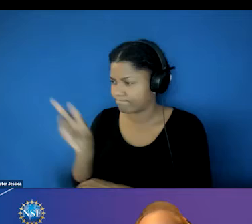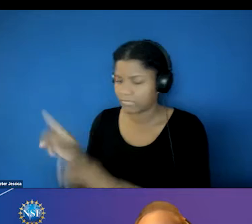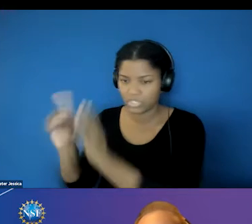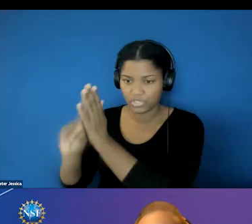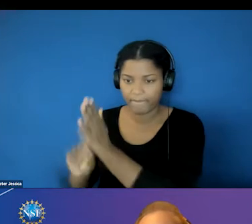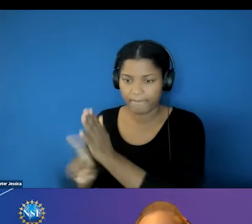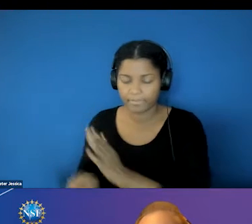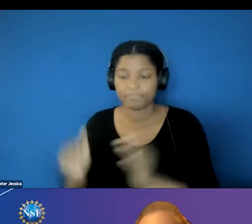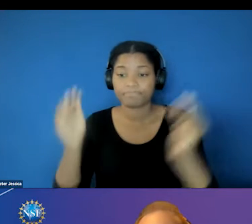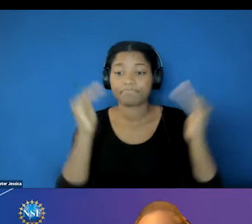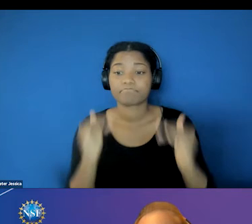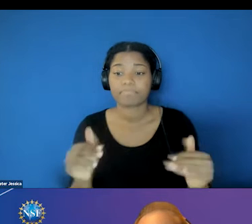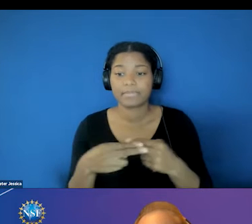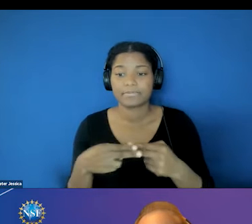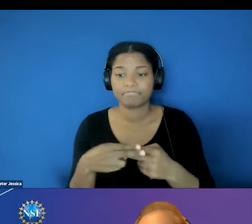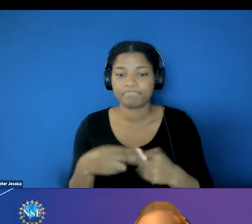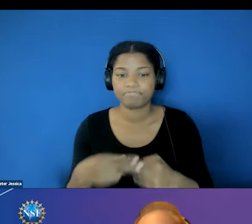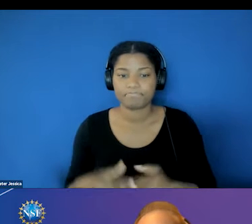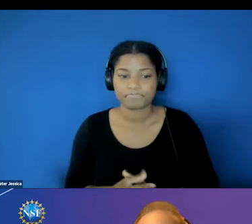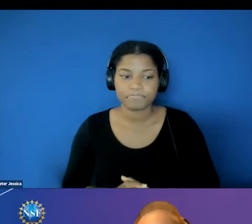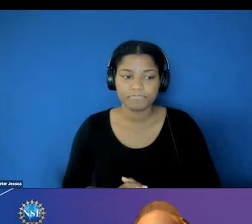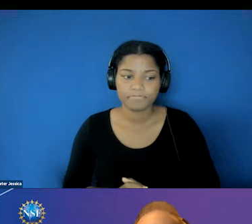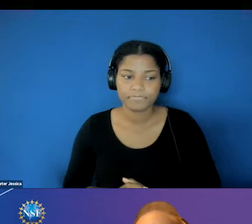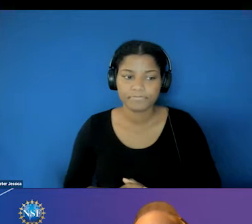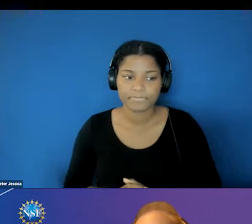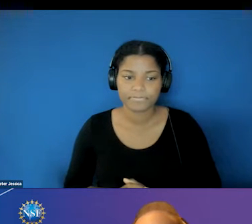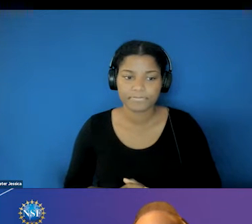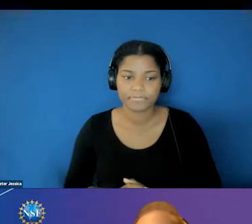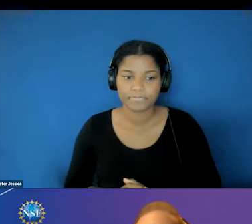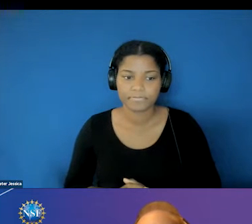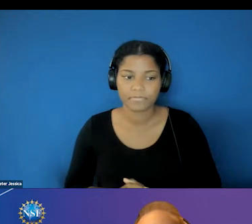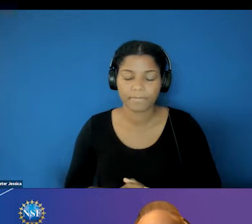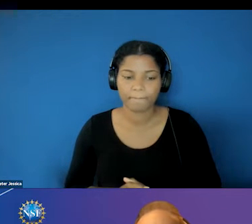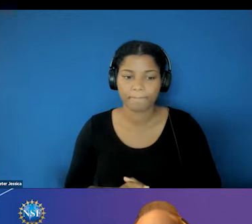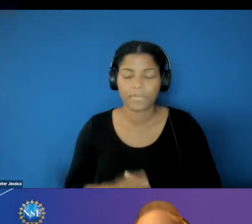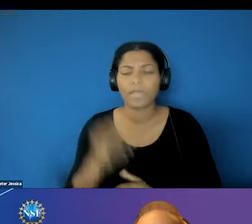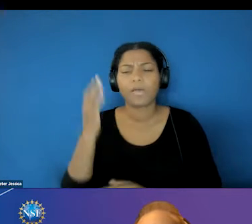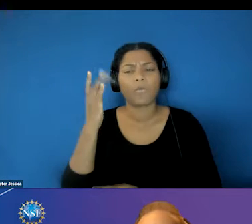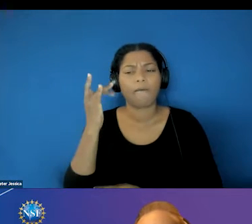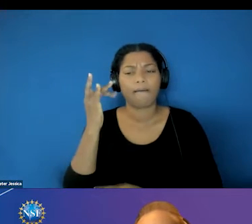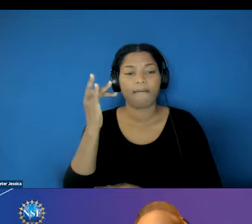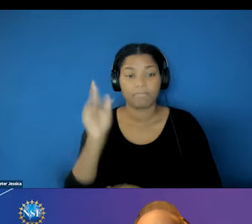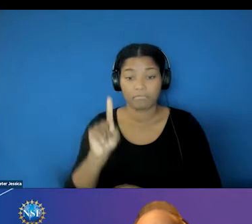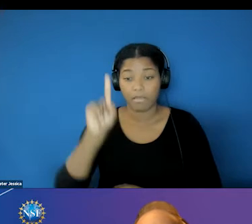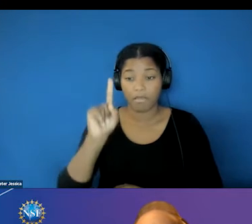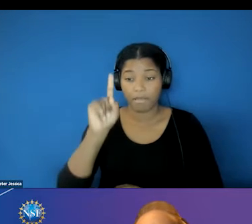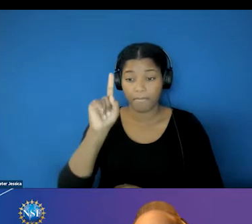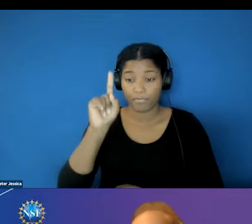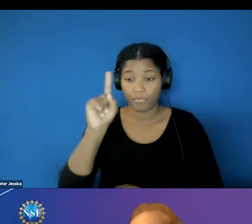Next slide, please. And I say that, because in the upper right are other,